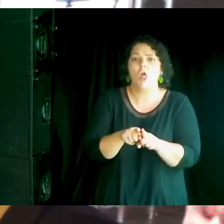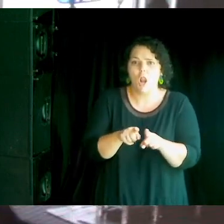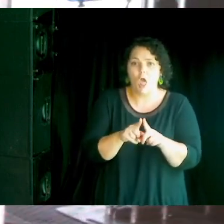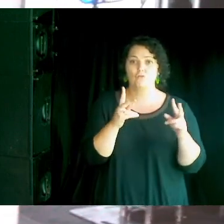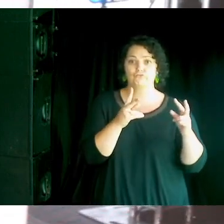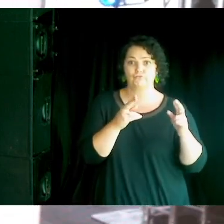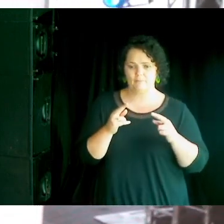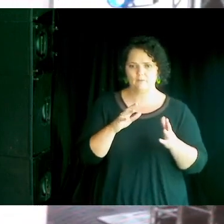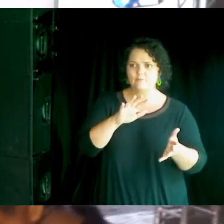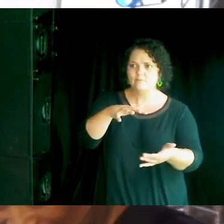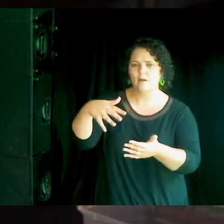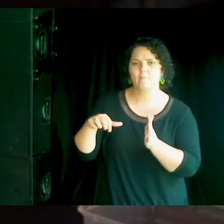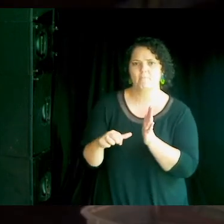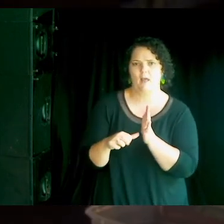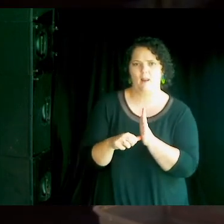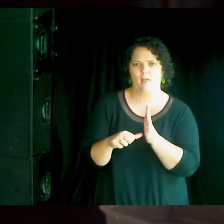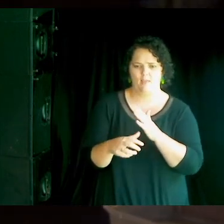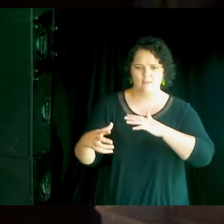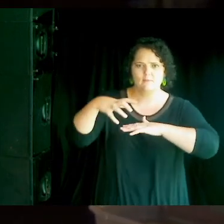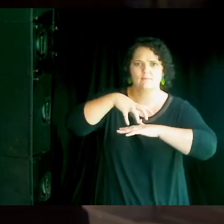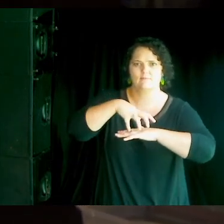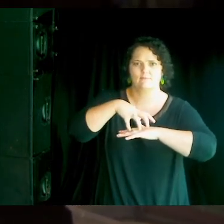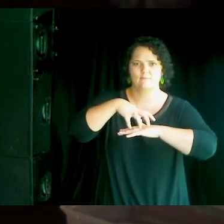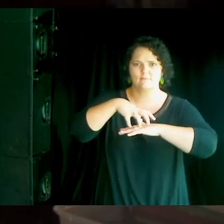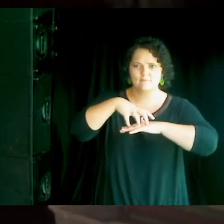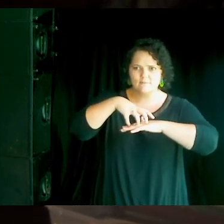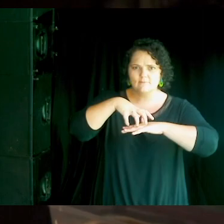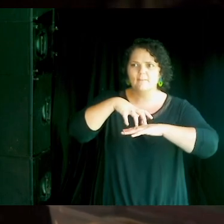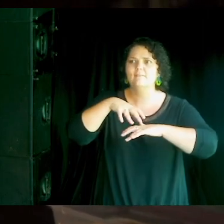it's not about the money okay you will get the money and then you will be rich for the rest of